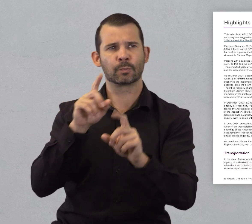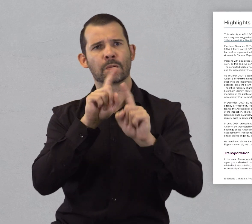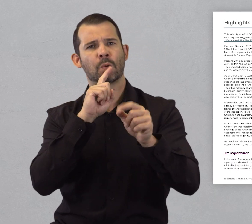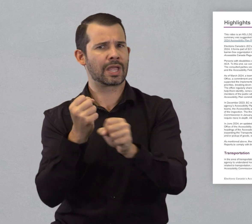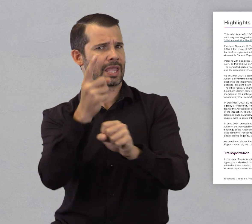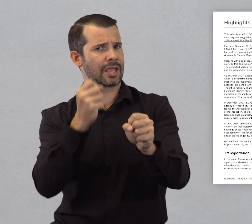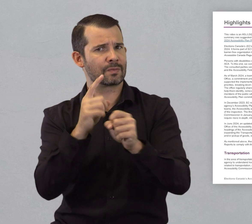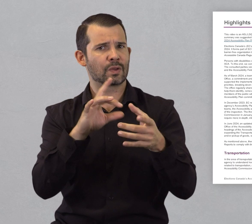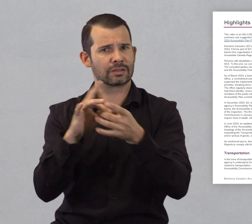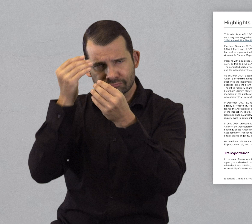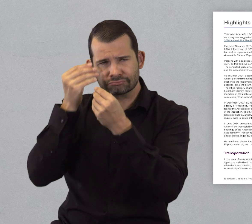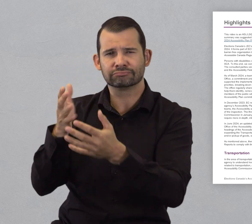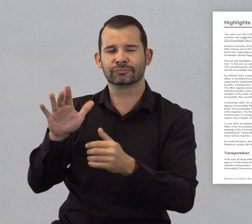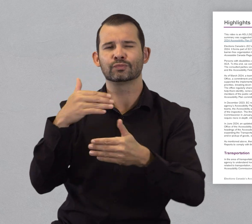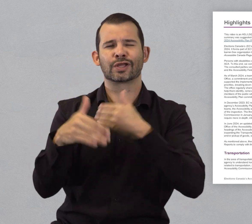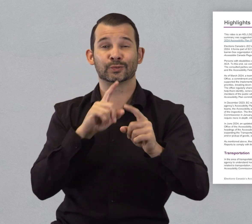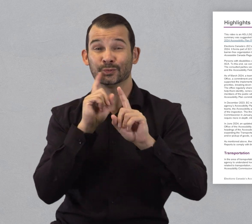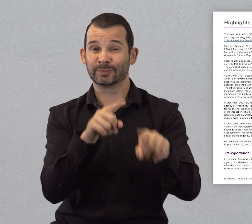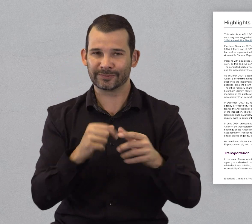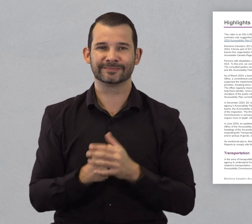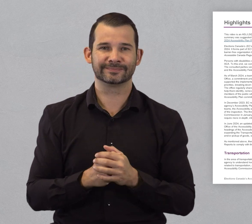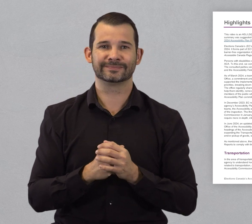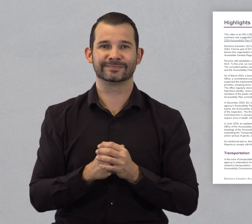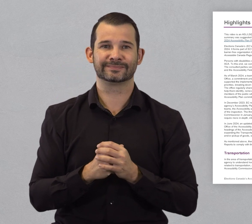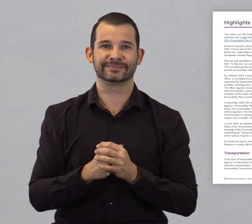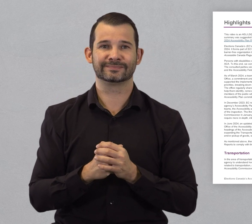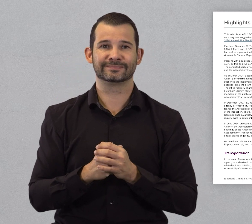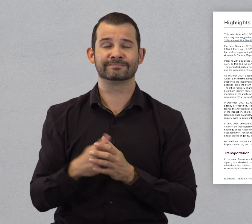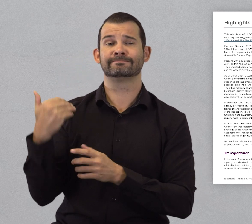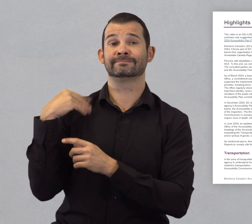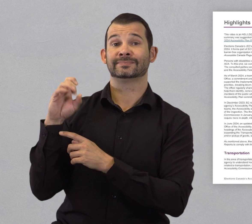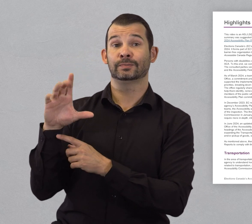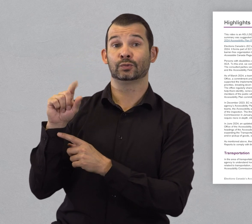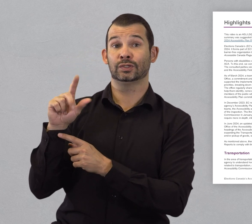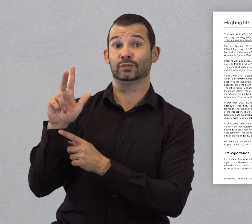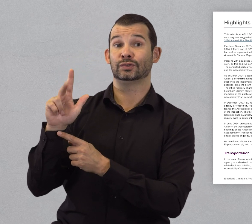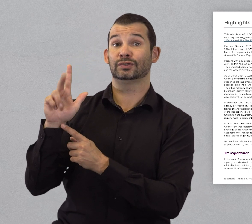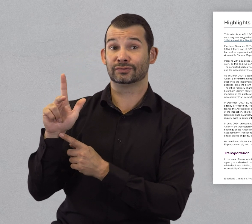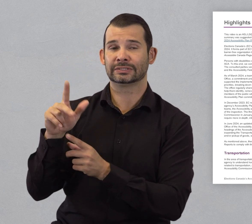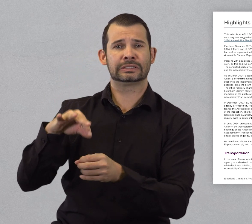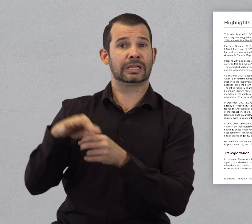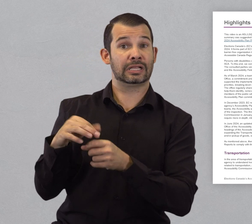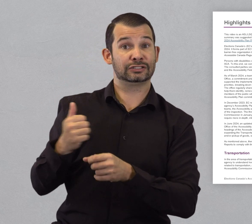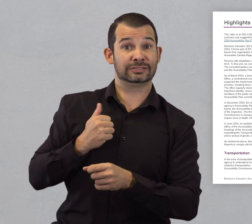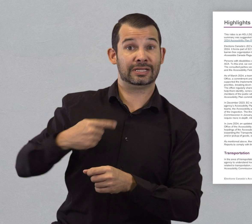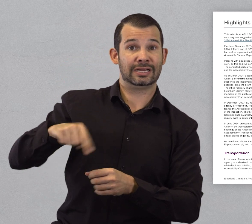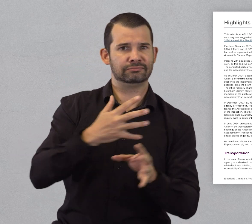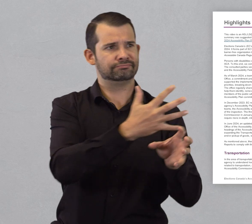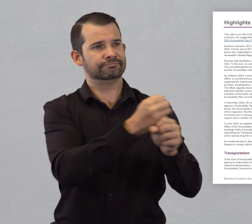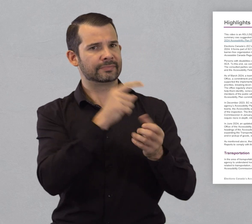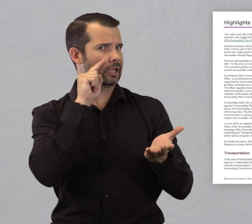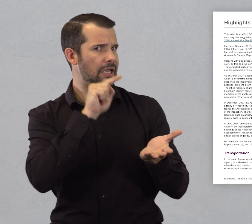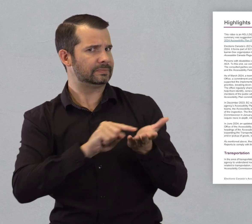annually on them in the Progress Reports. In December 2023, EC received an inspection